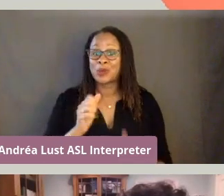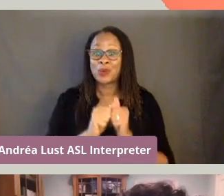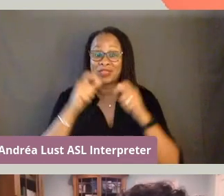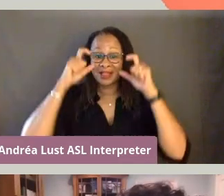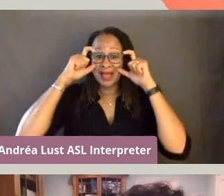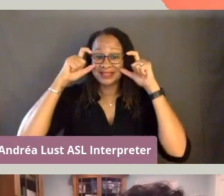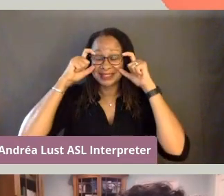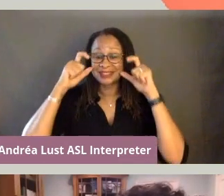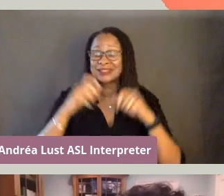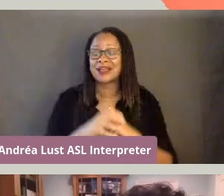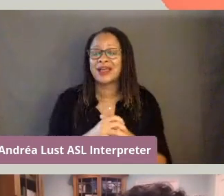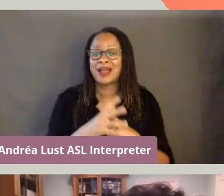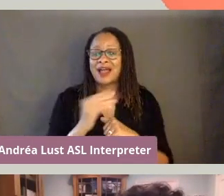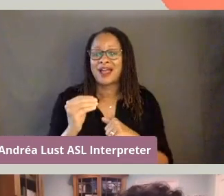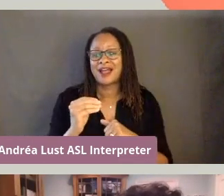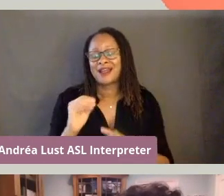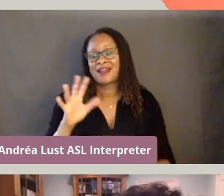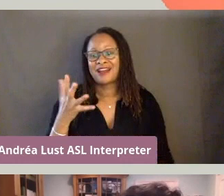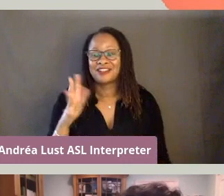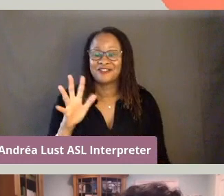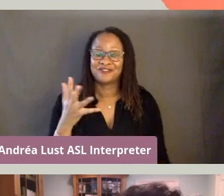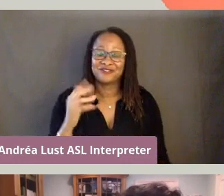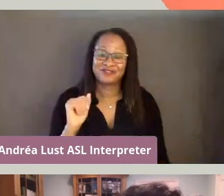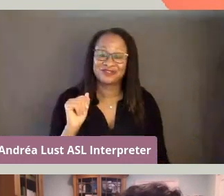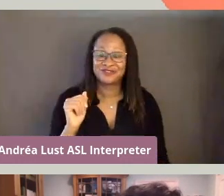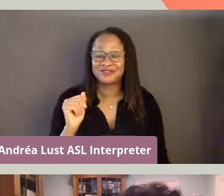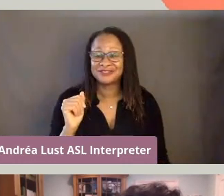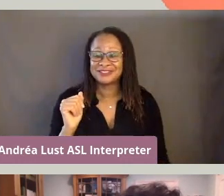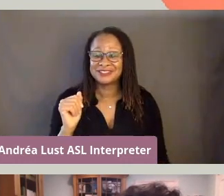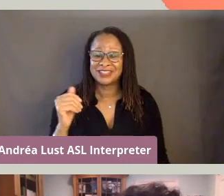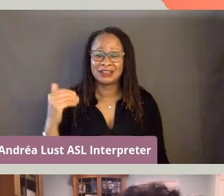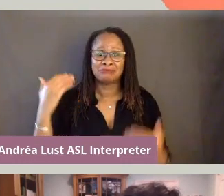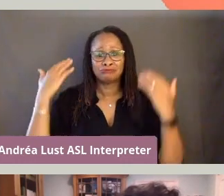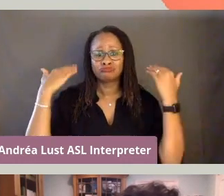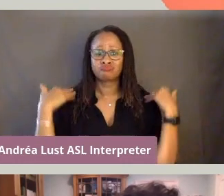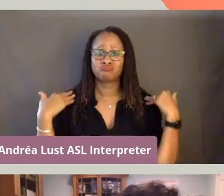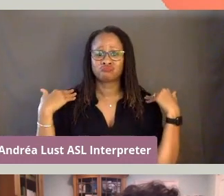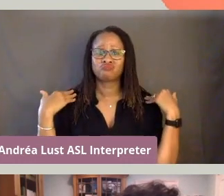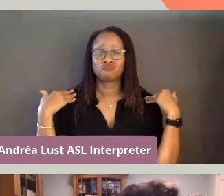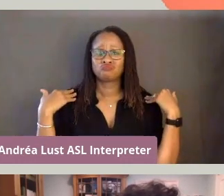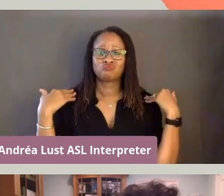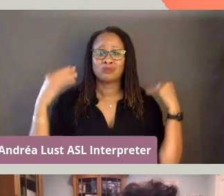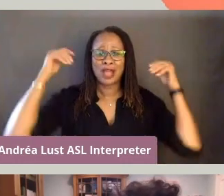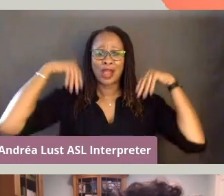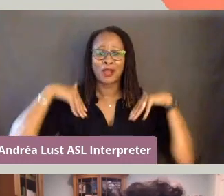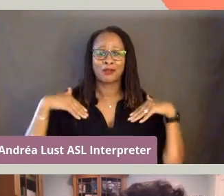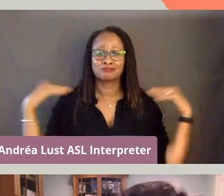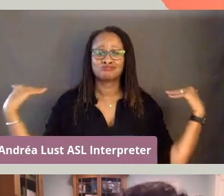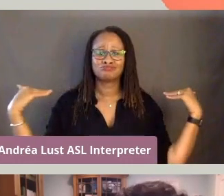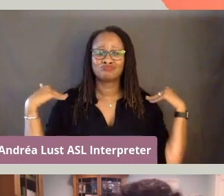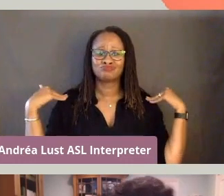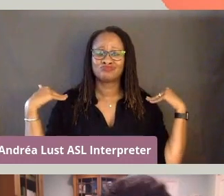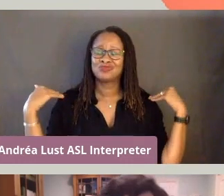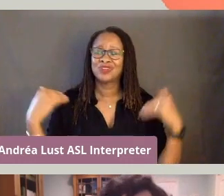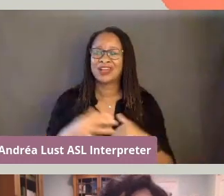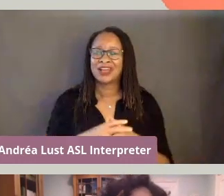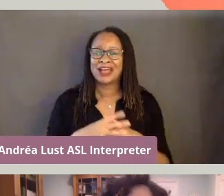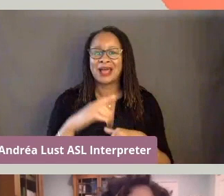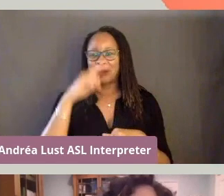and kind of, I dunno, is this shoulder length? Yes, shoulder length hair and a black t-shirt.